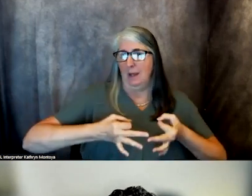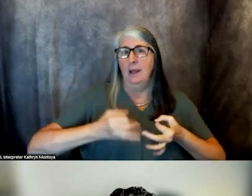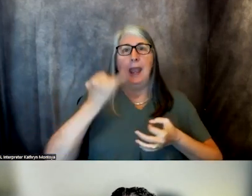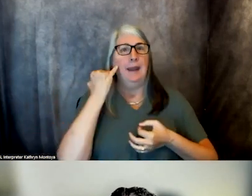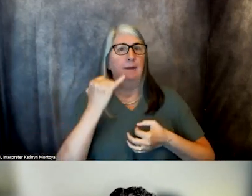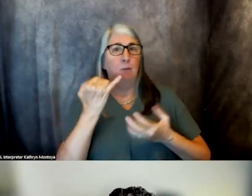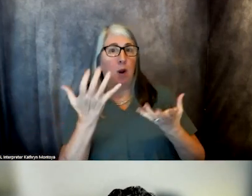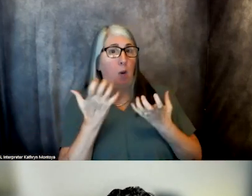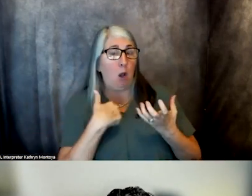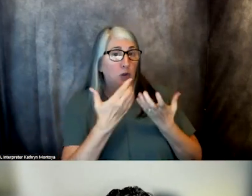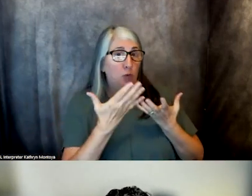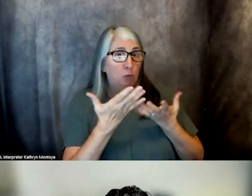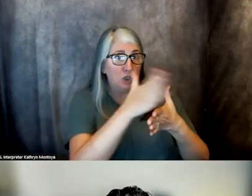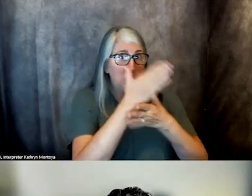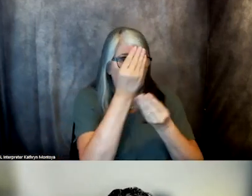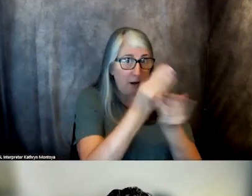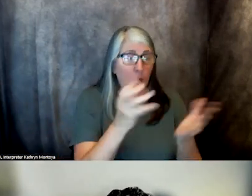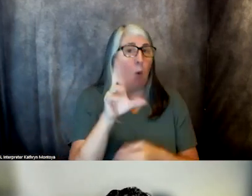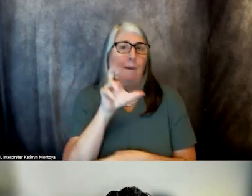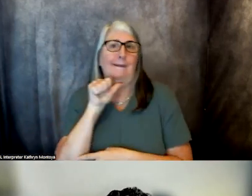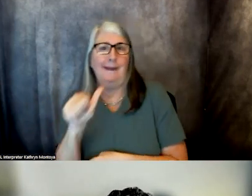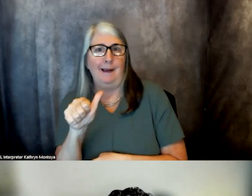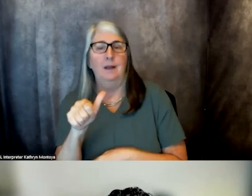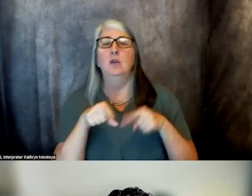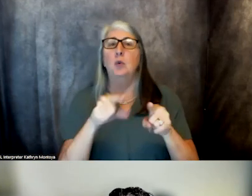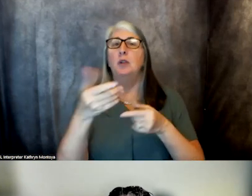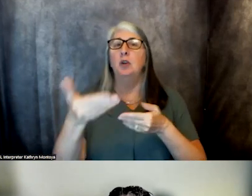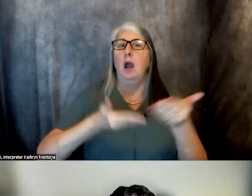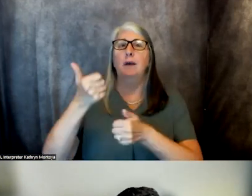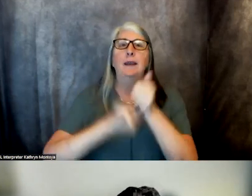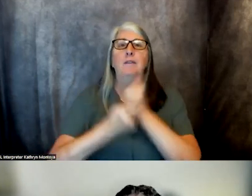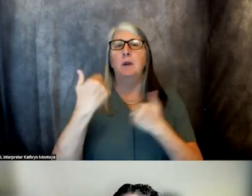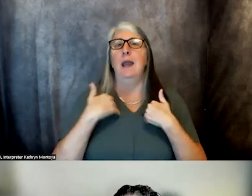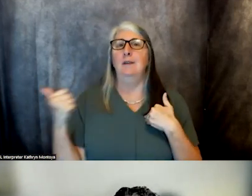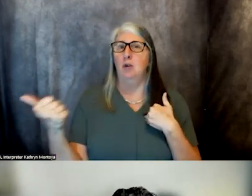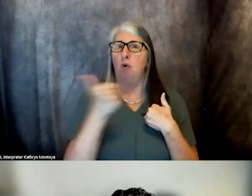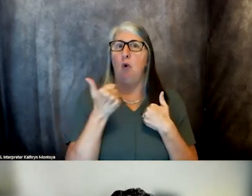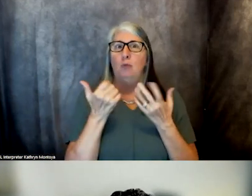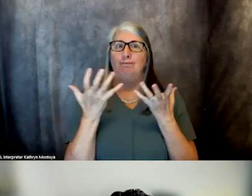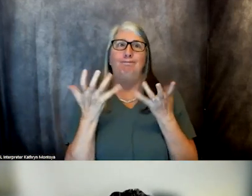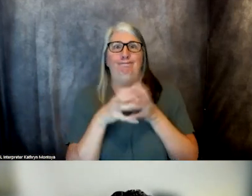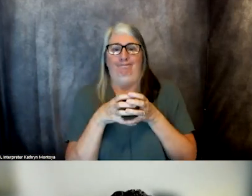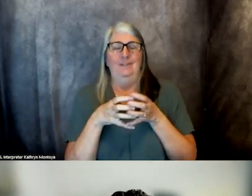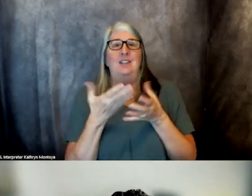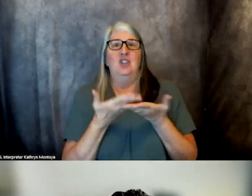SO WHEN HIRING PEOPLE, WE NEED TO UNDERSTAND THAT PEOPLE ARE COMING WITH THEIR OWN STUFF AND DEMONSTRATE RESPECT FOR